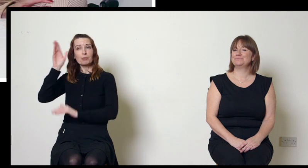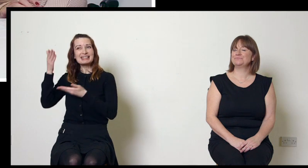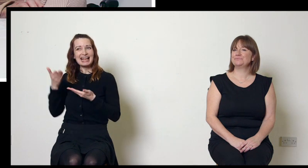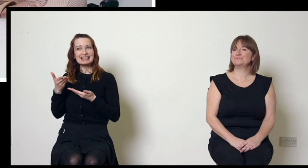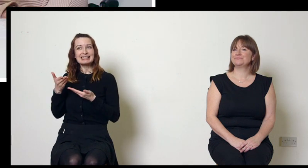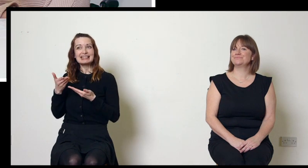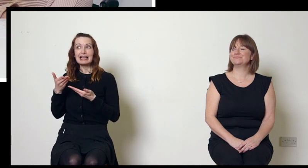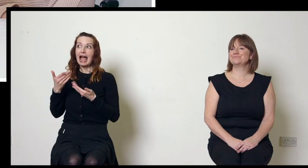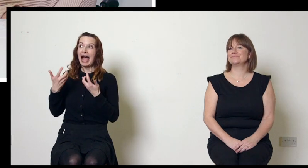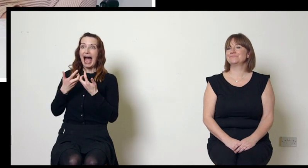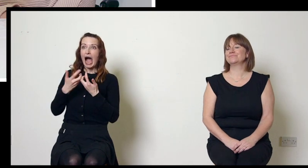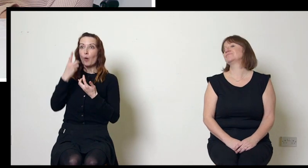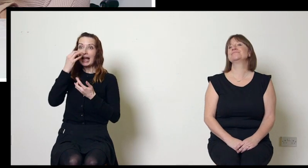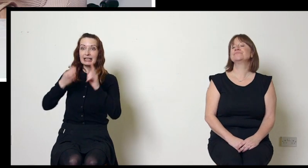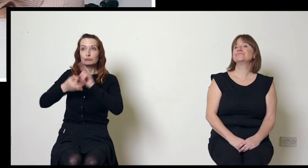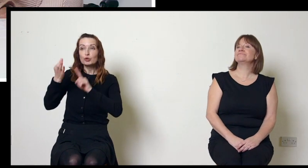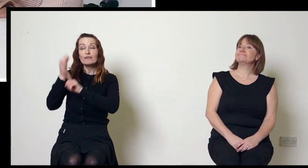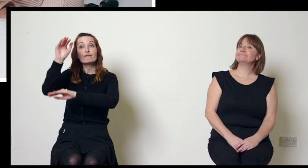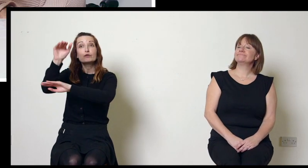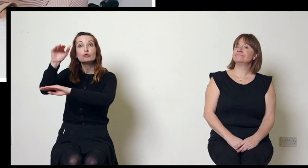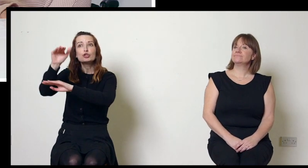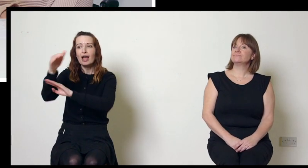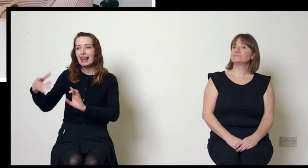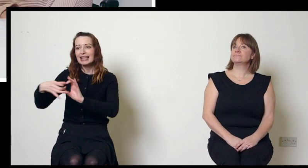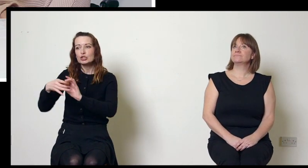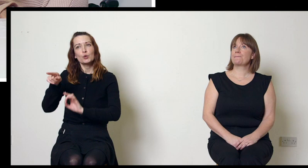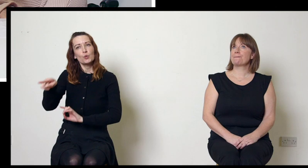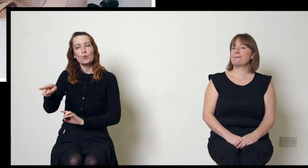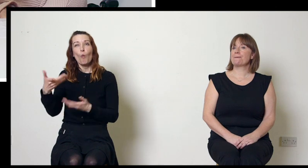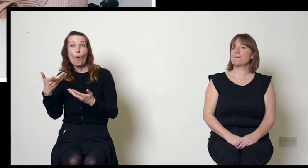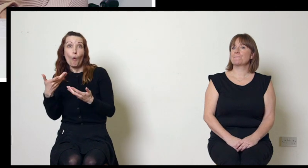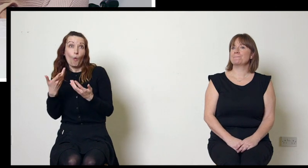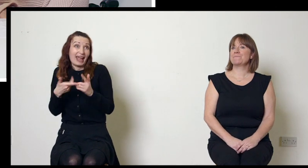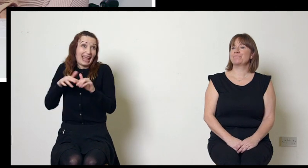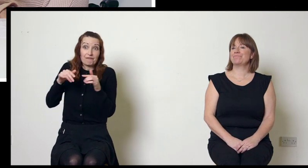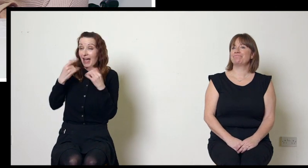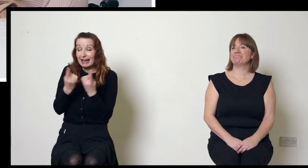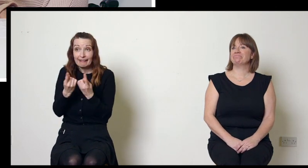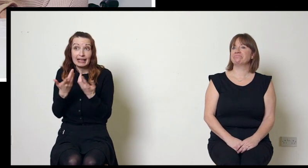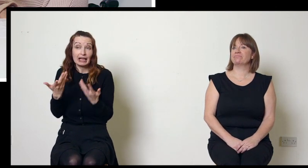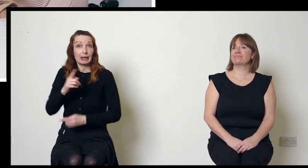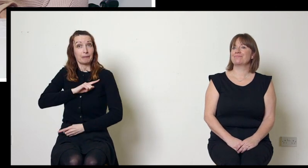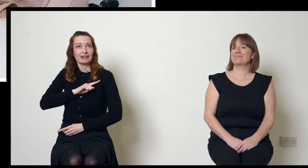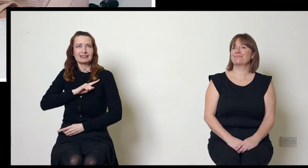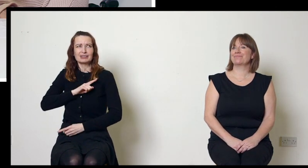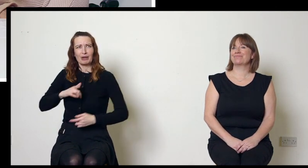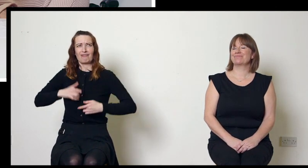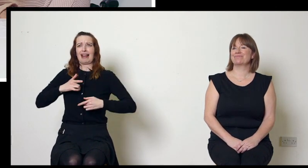Presents might be doing in the future, do you think, around that? Or if anything, because there seems to be a serious lack of something.